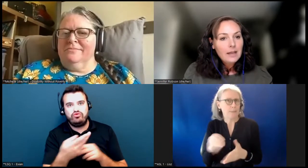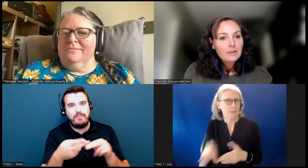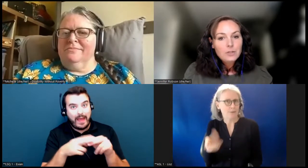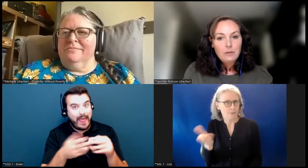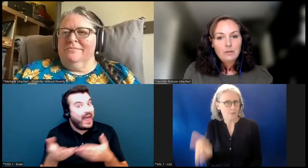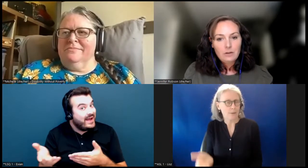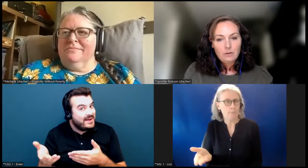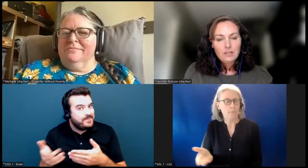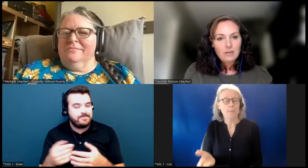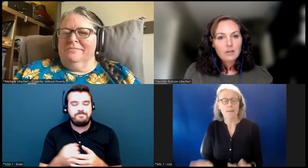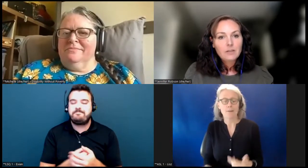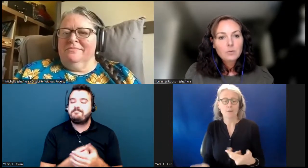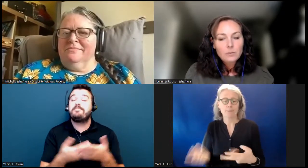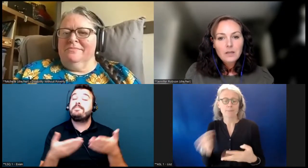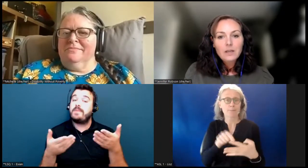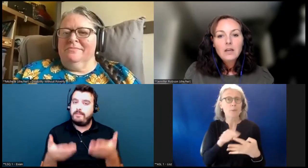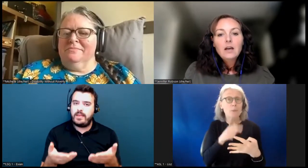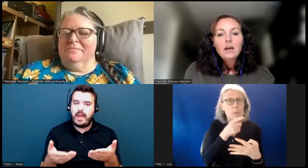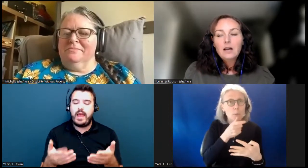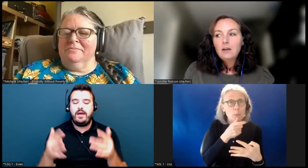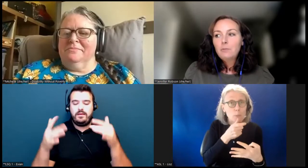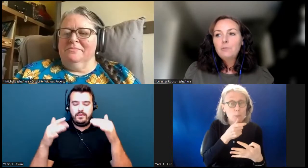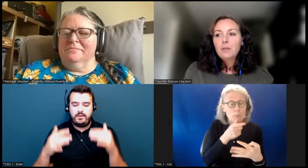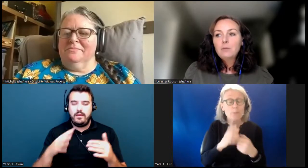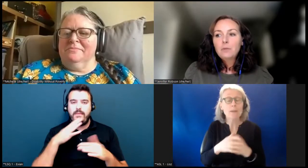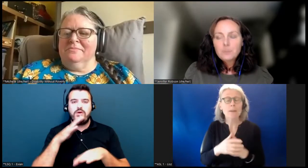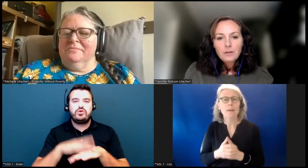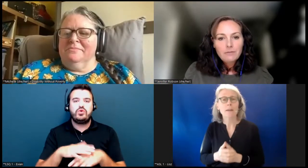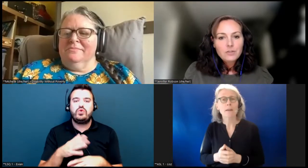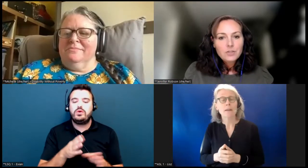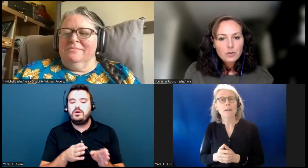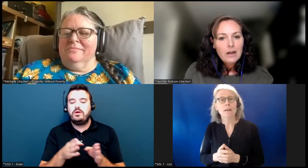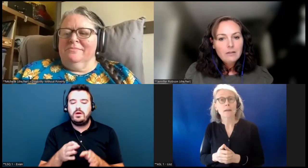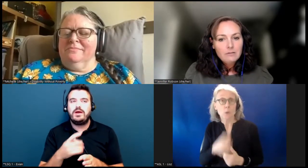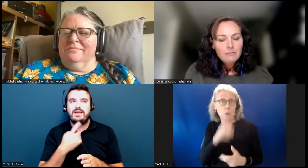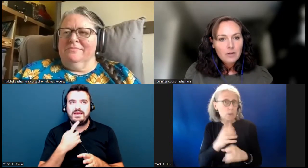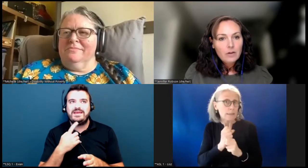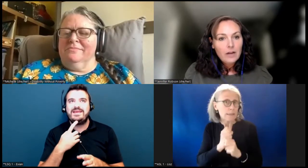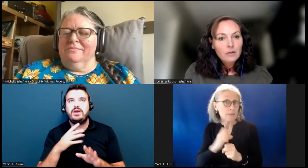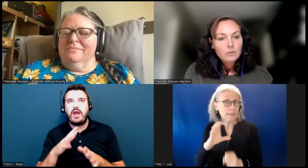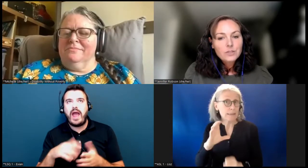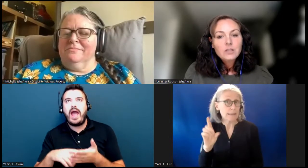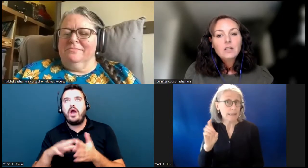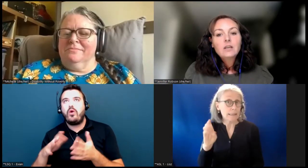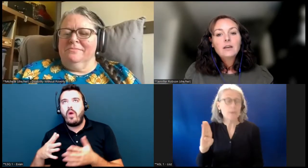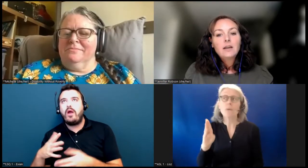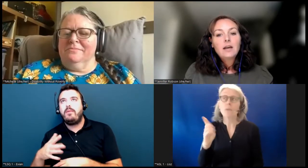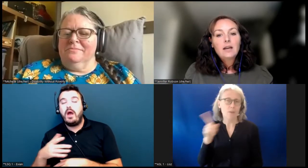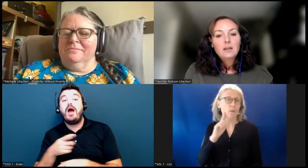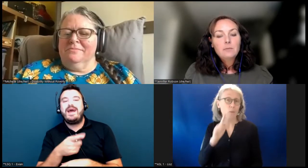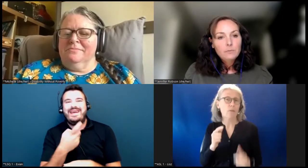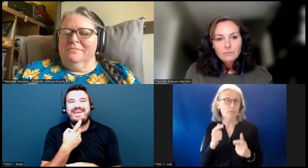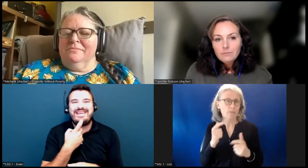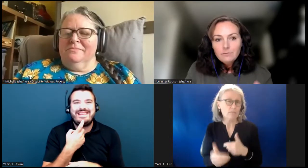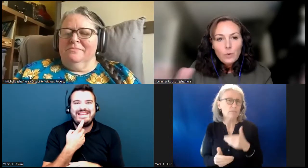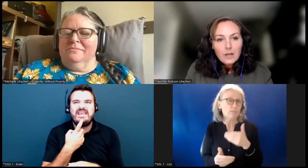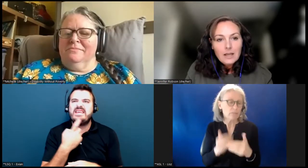THE ELIGIBILITY CRITERIA. THERE WILL BE MULTIPLE EFFORTS TO TRY AND FIGURE OUT WORKING AGE